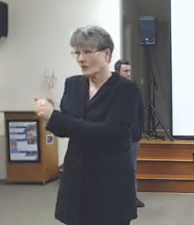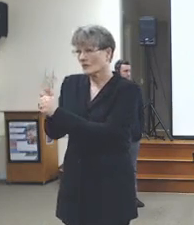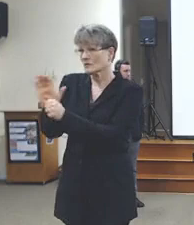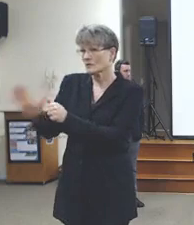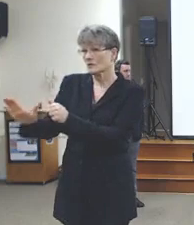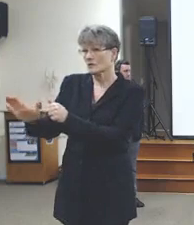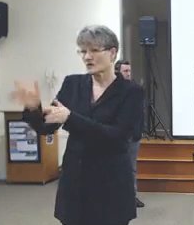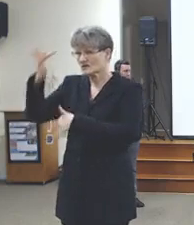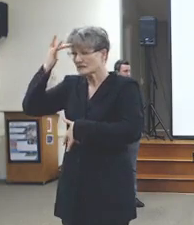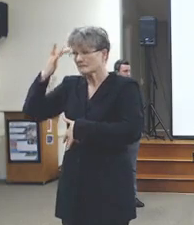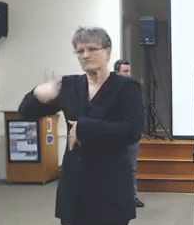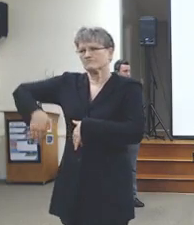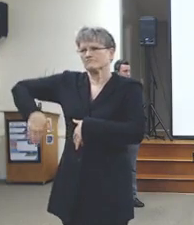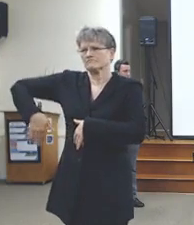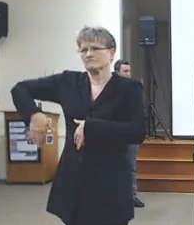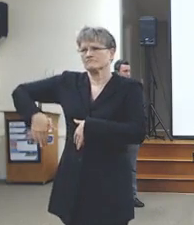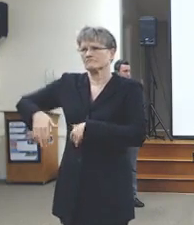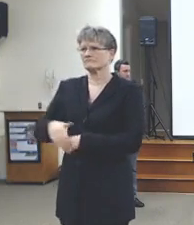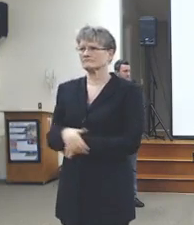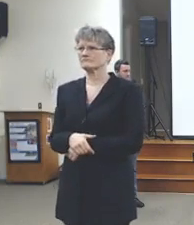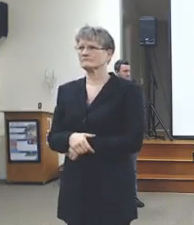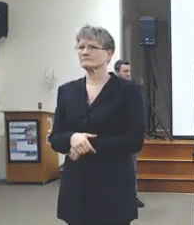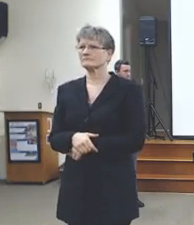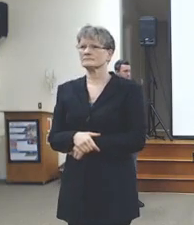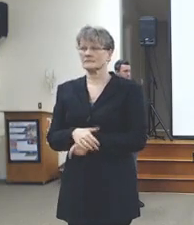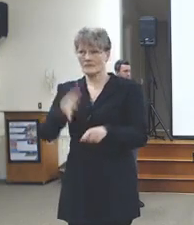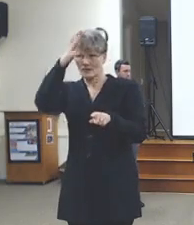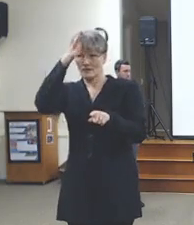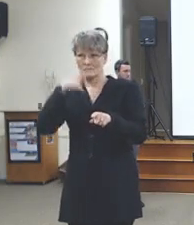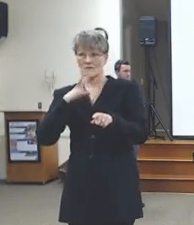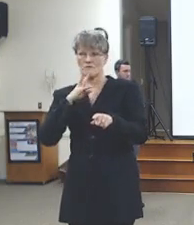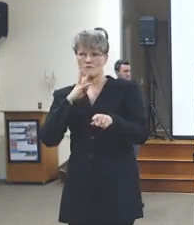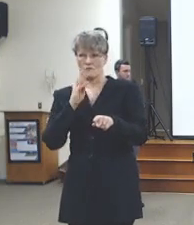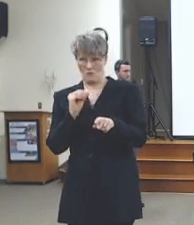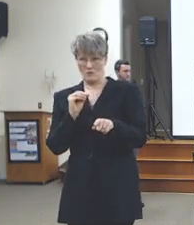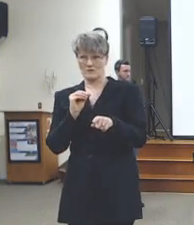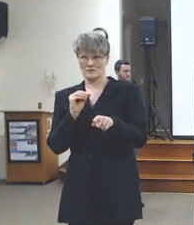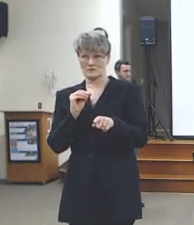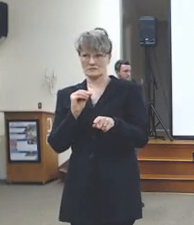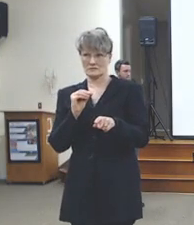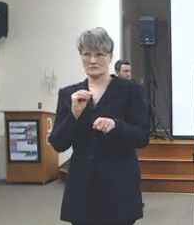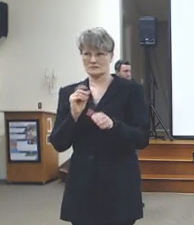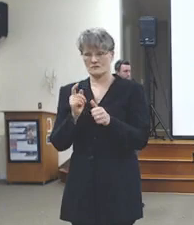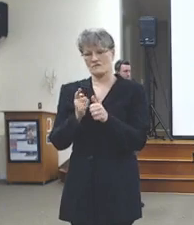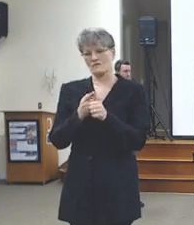anyone else does. The person, the man in his 40's, who was the close contact of her